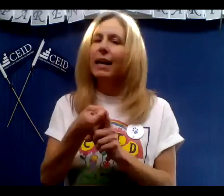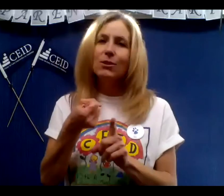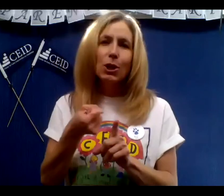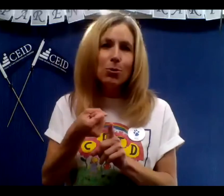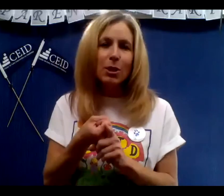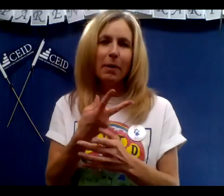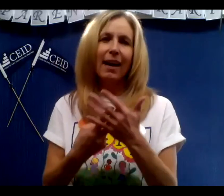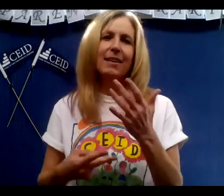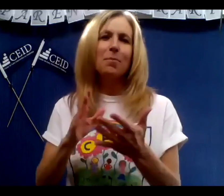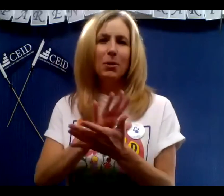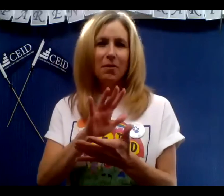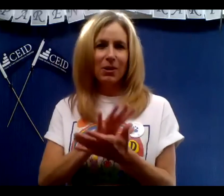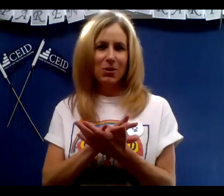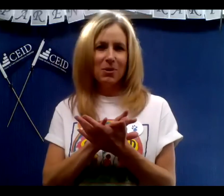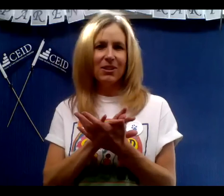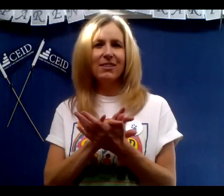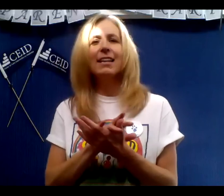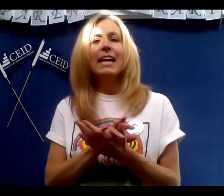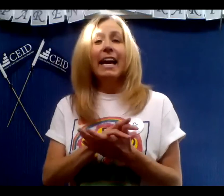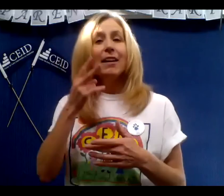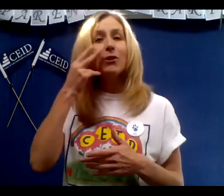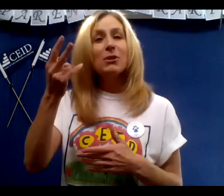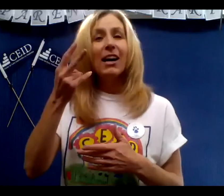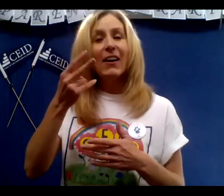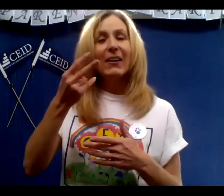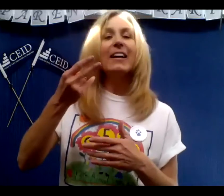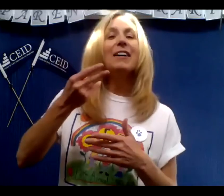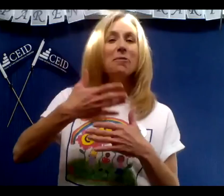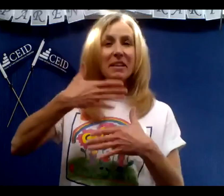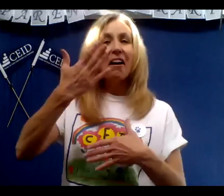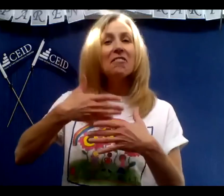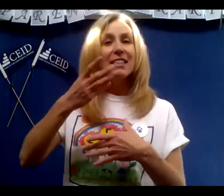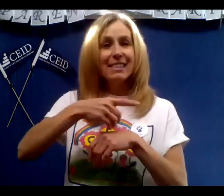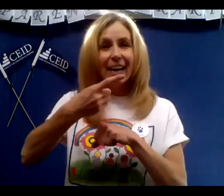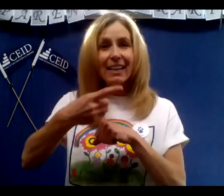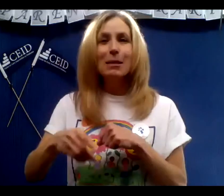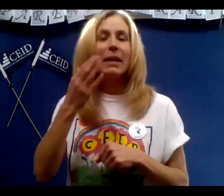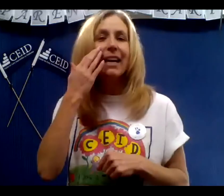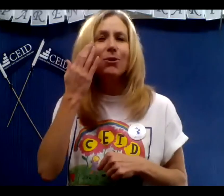that has a huge impact on both of our schools. And if you saw all of the designs in the beginning